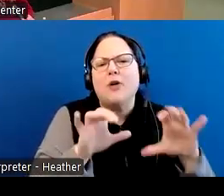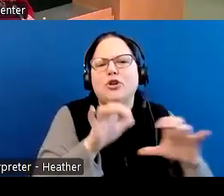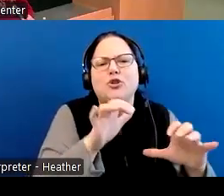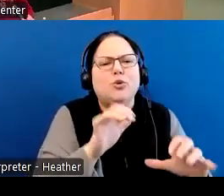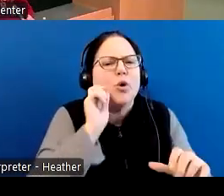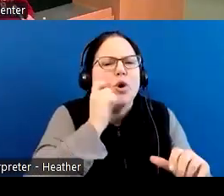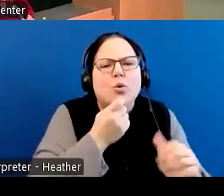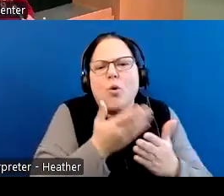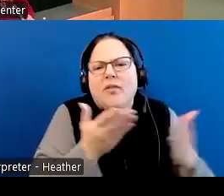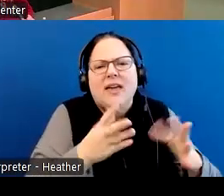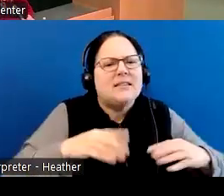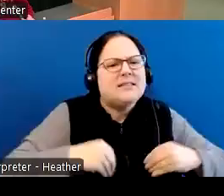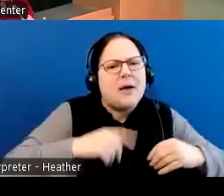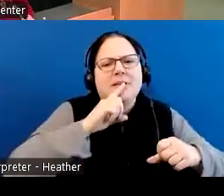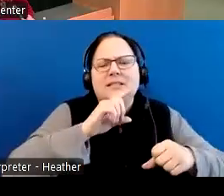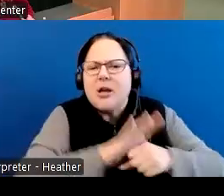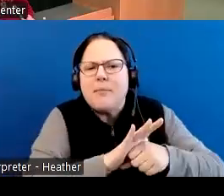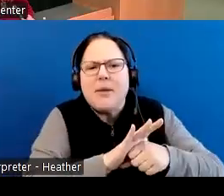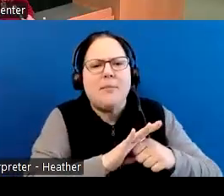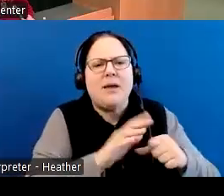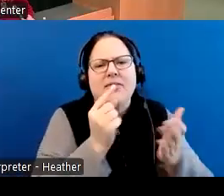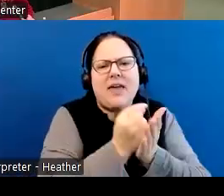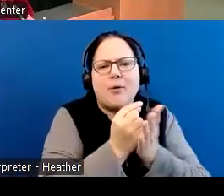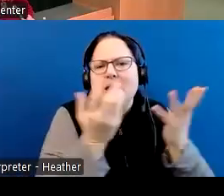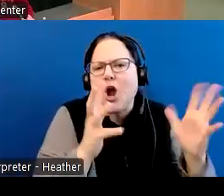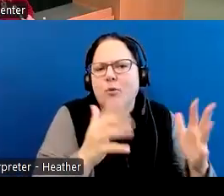already, they can write a narrative safety plan that would be awesome to have a co-pilot that